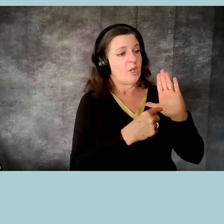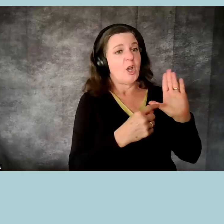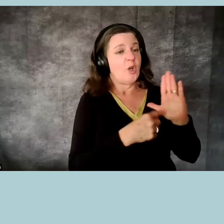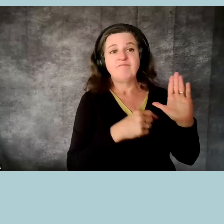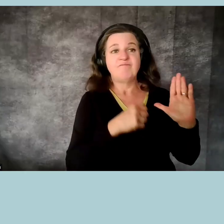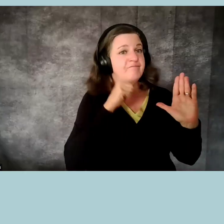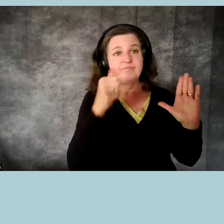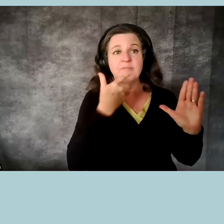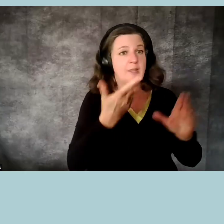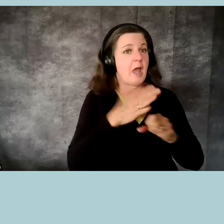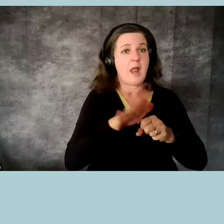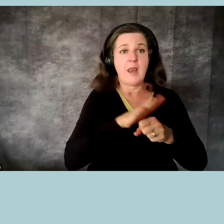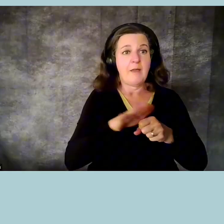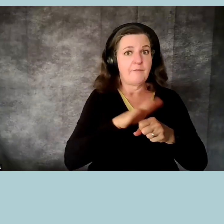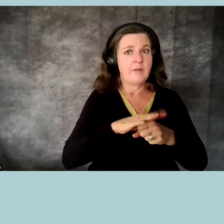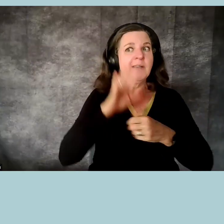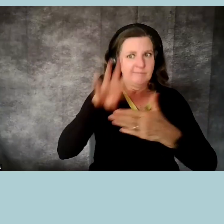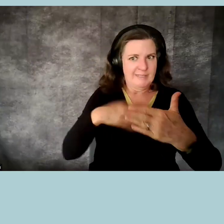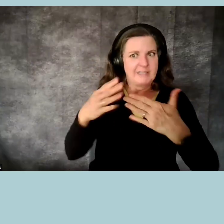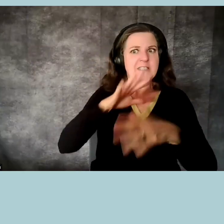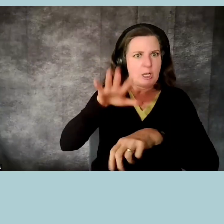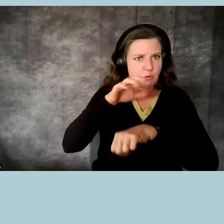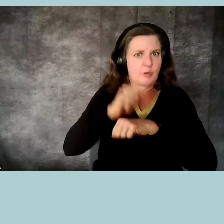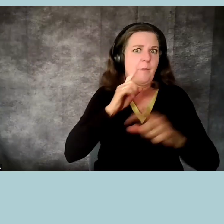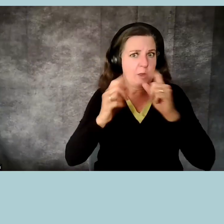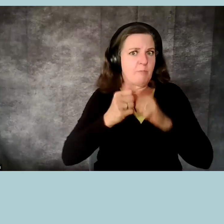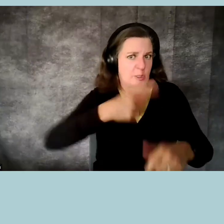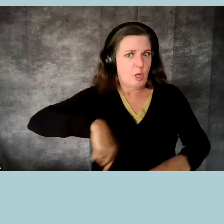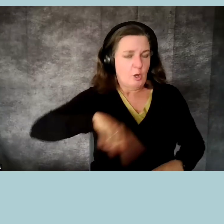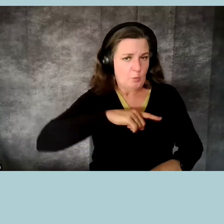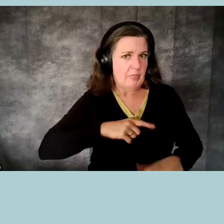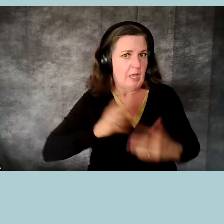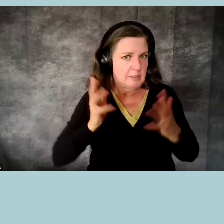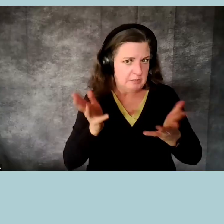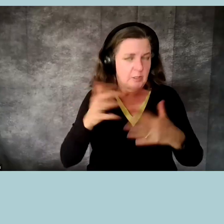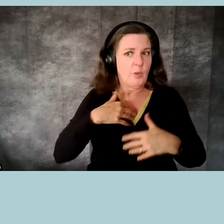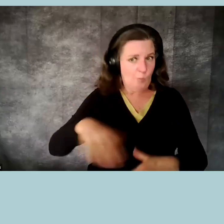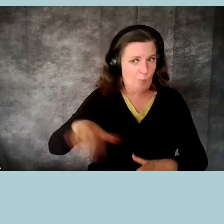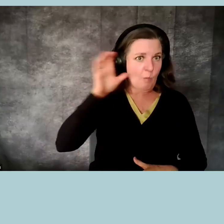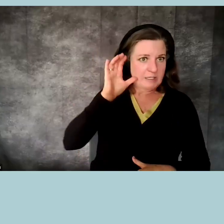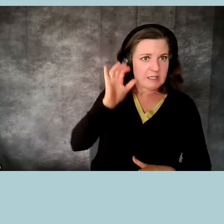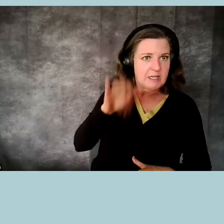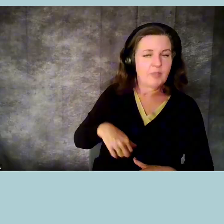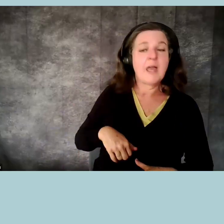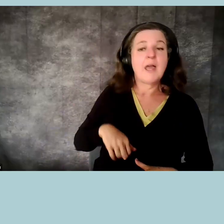to us about it and we really would like to hear that um this is a five-year strategic planning period so